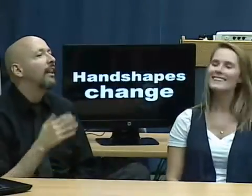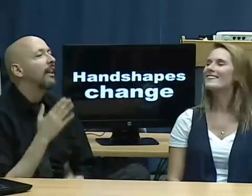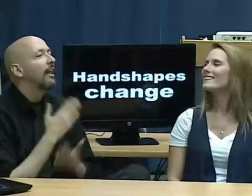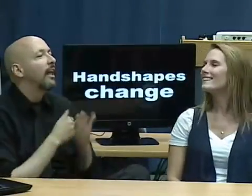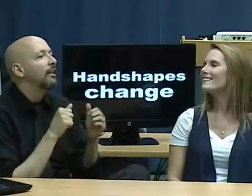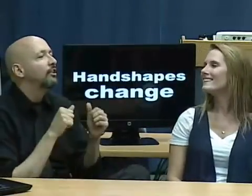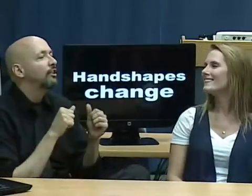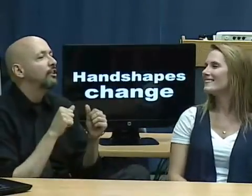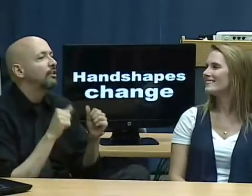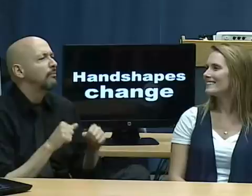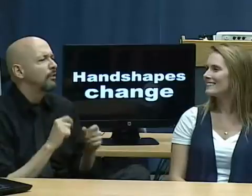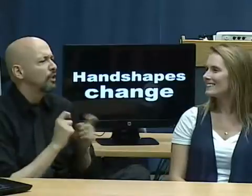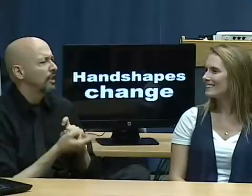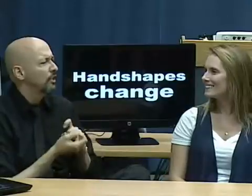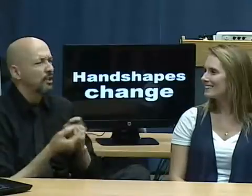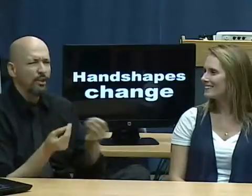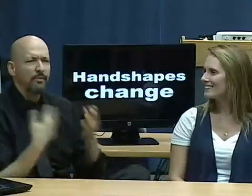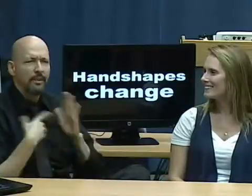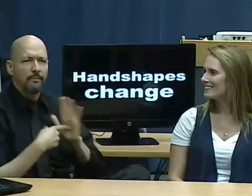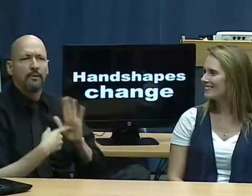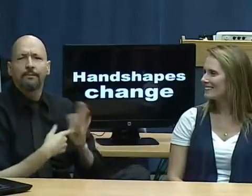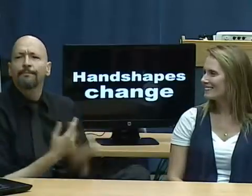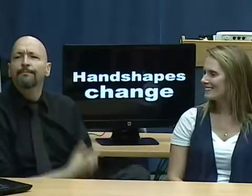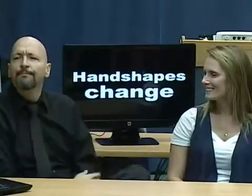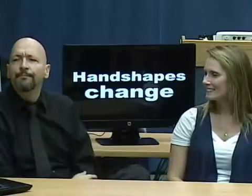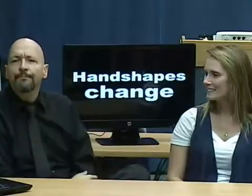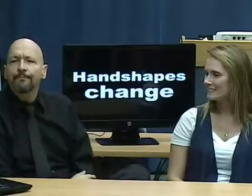Handshape changes. What are some examples?